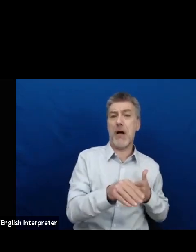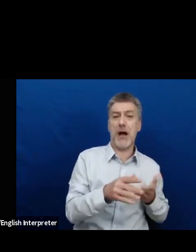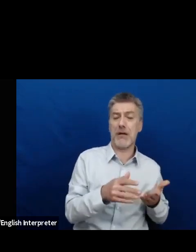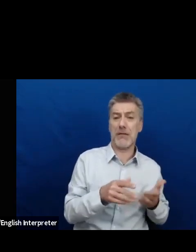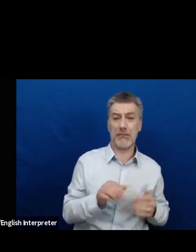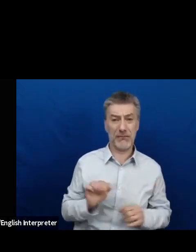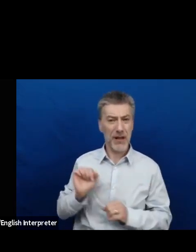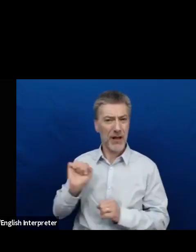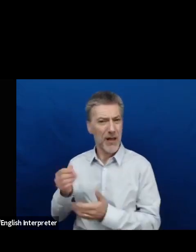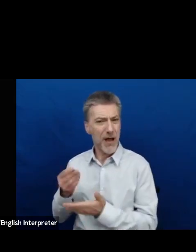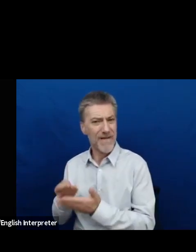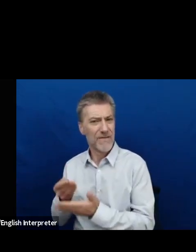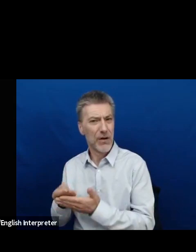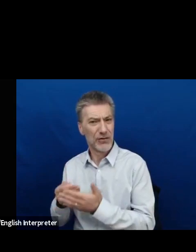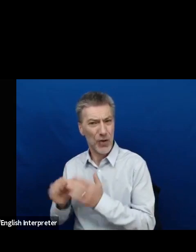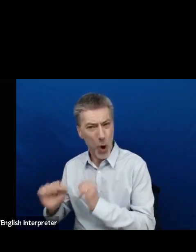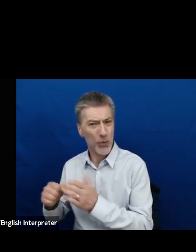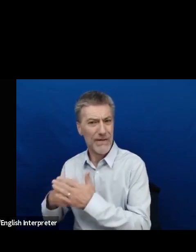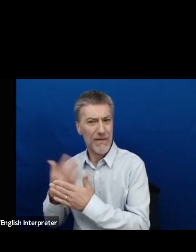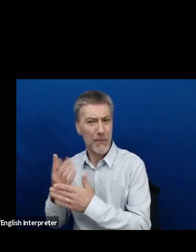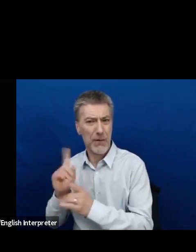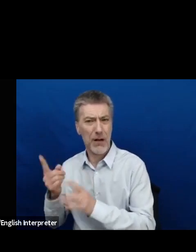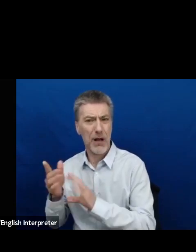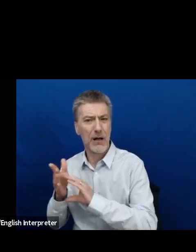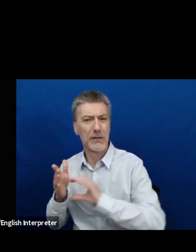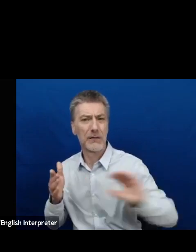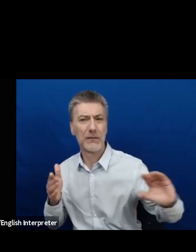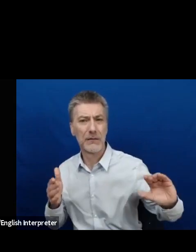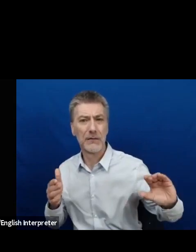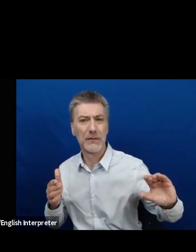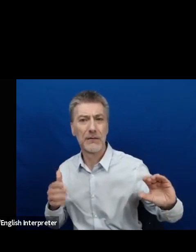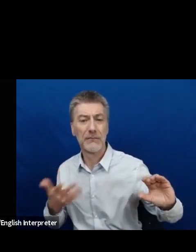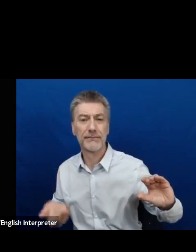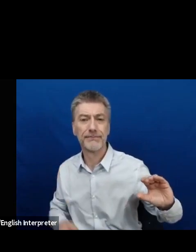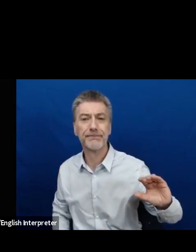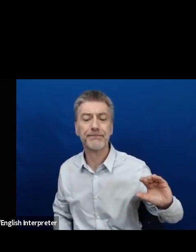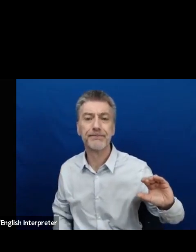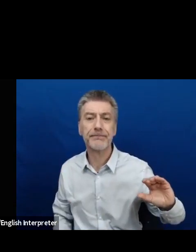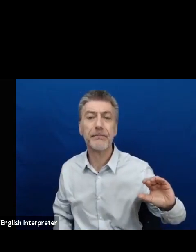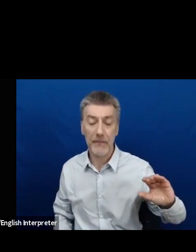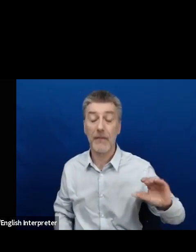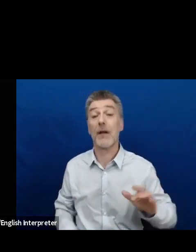In this way David Fieldhouse argued the colonies were made to